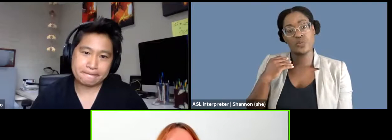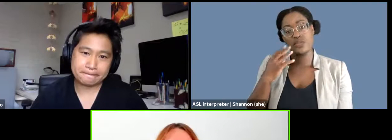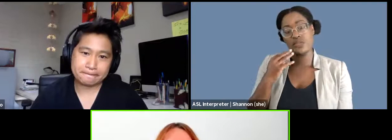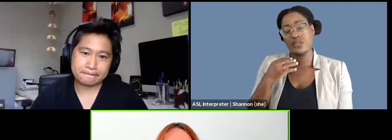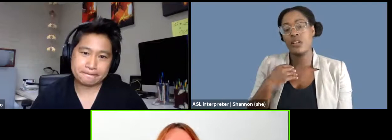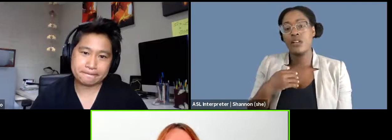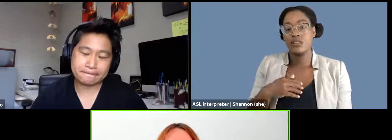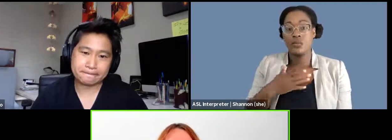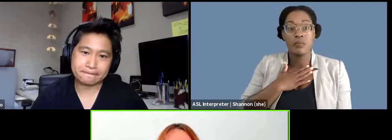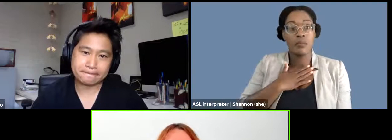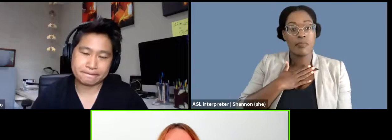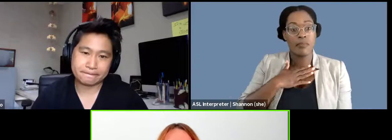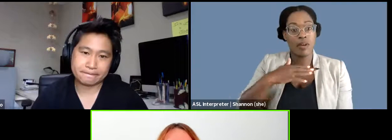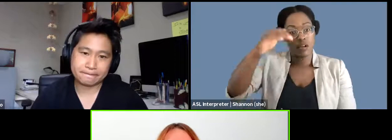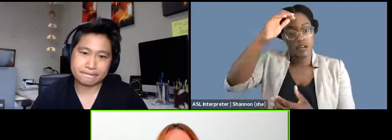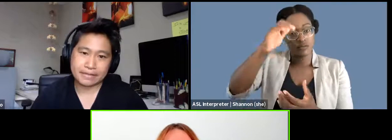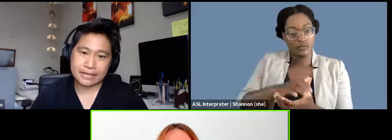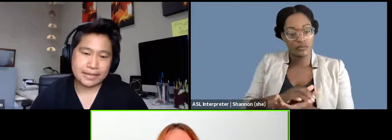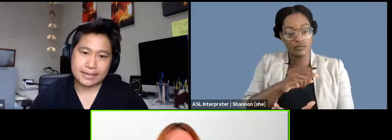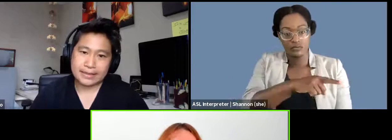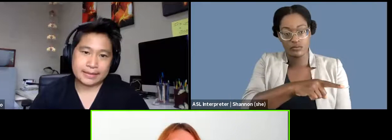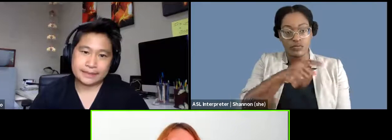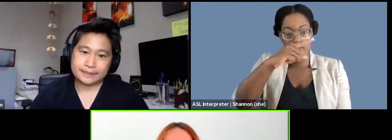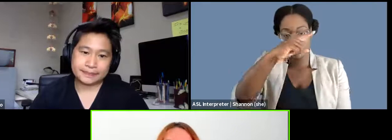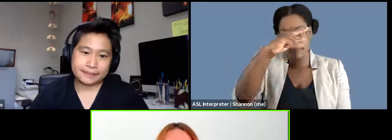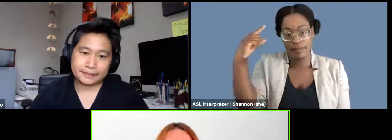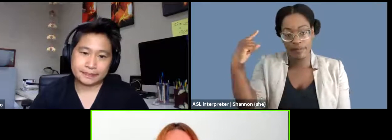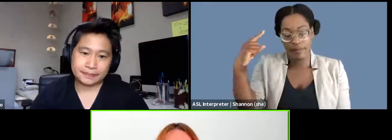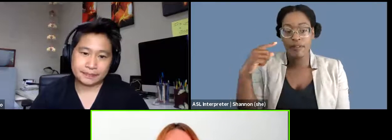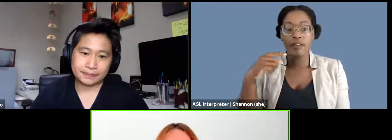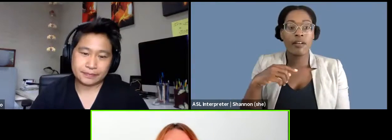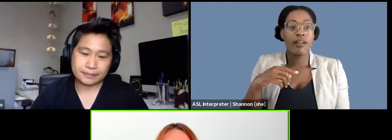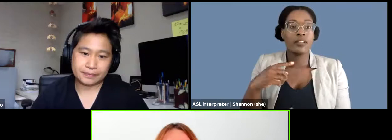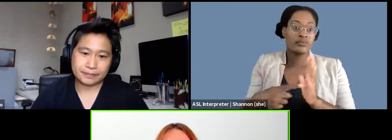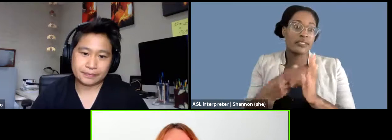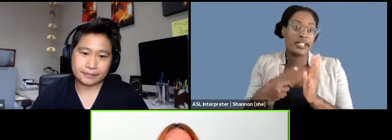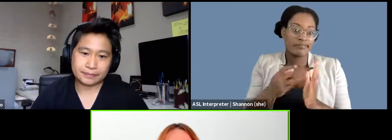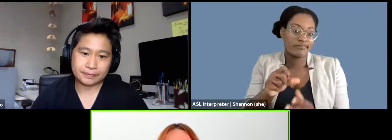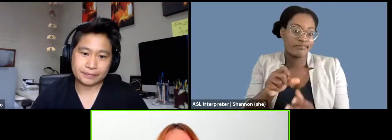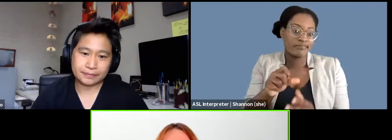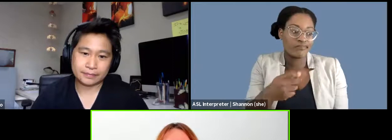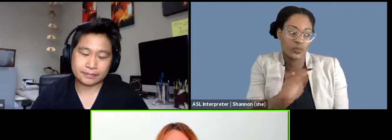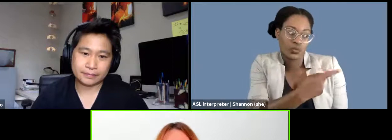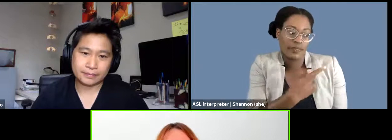Black and there are times where we don't feel safe and there are times when I have to be